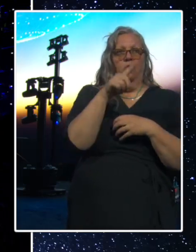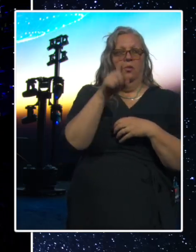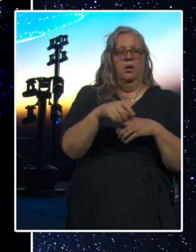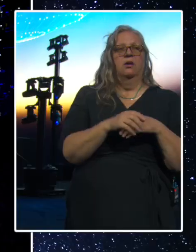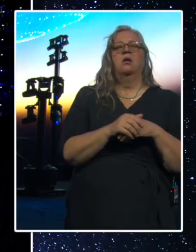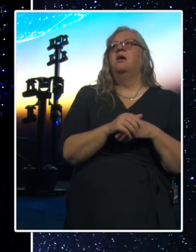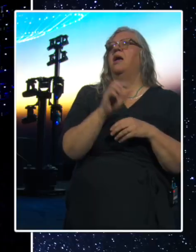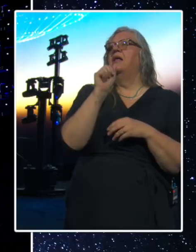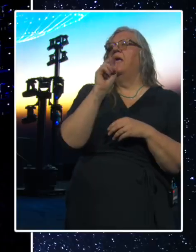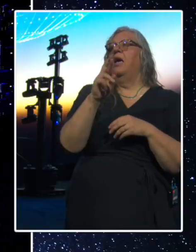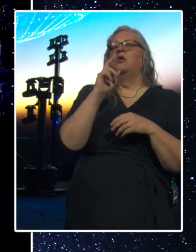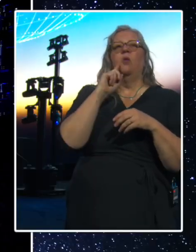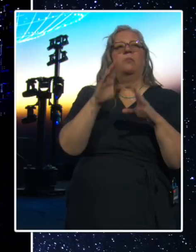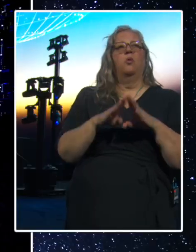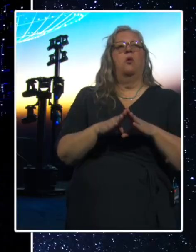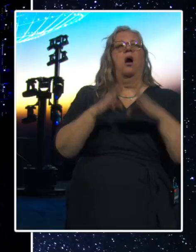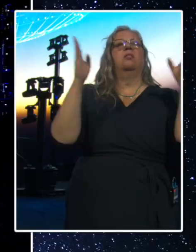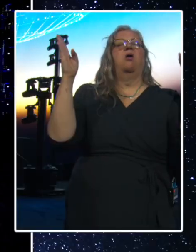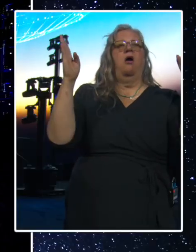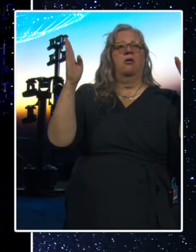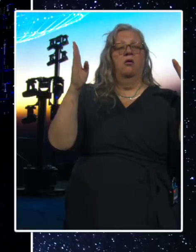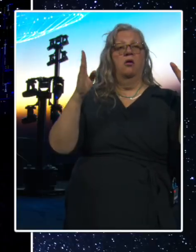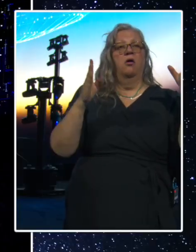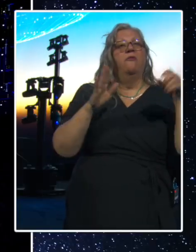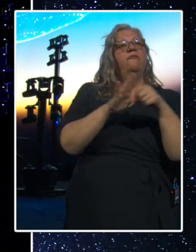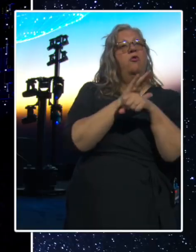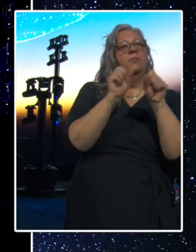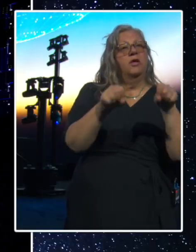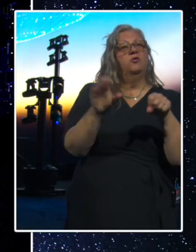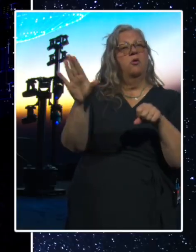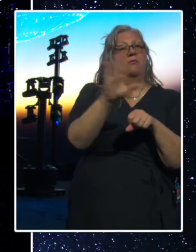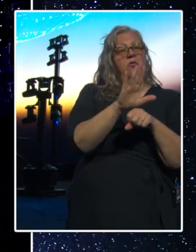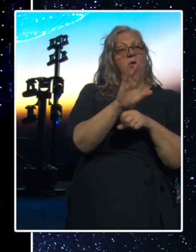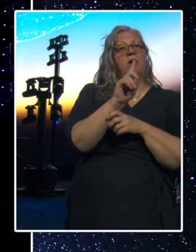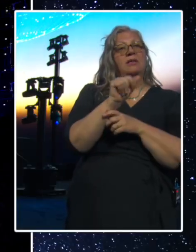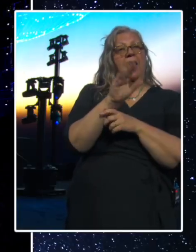And AI to help you unlock the full potential of your data.